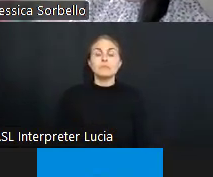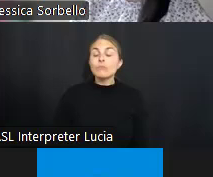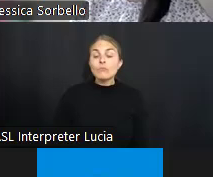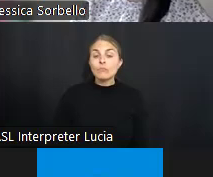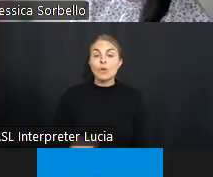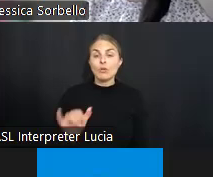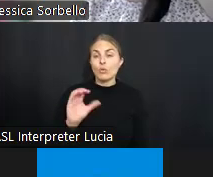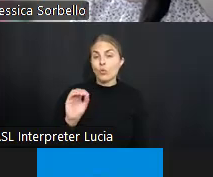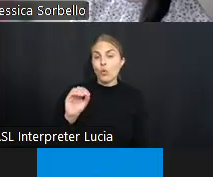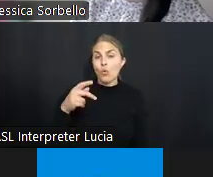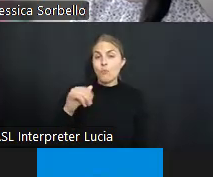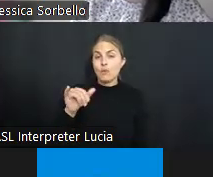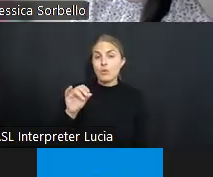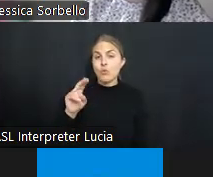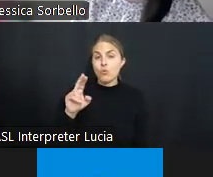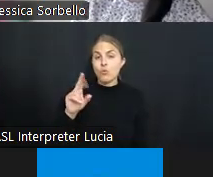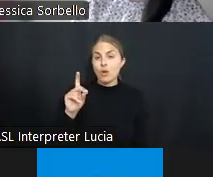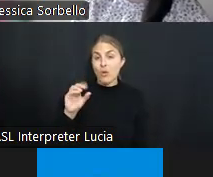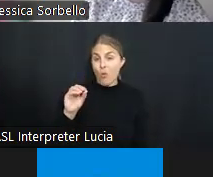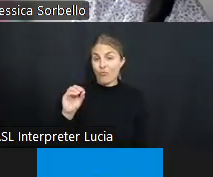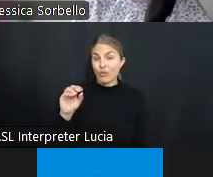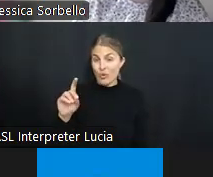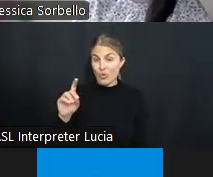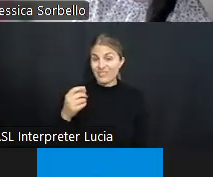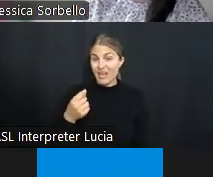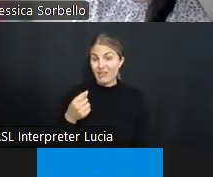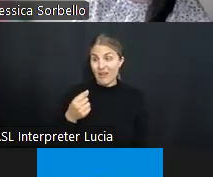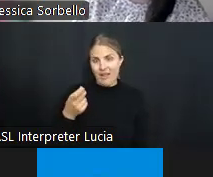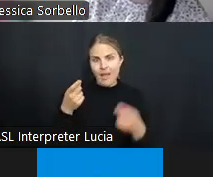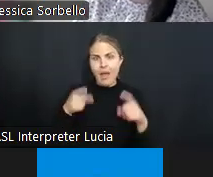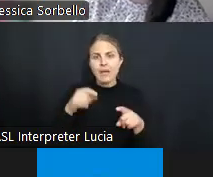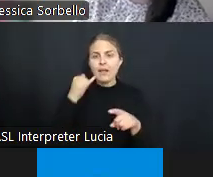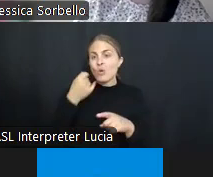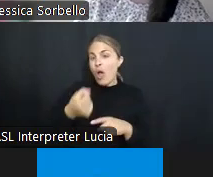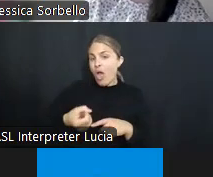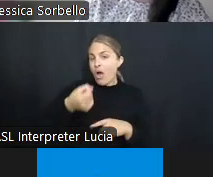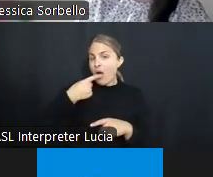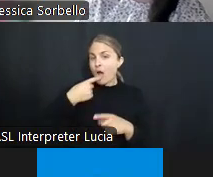well. It is not just because fentanyl is laced. It is in